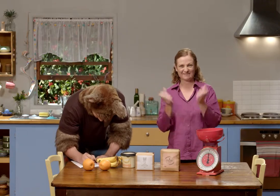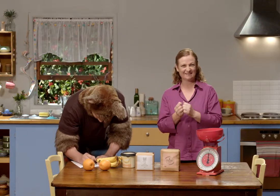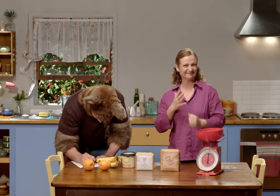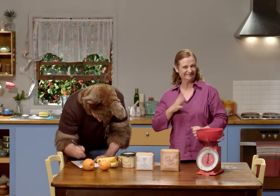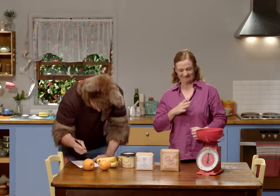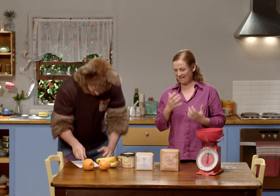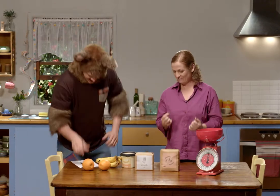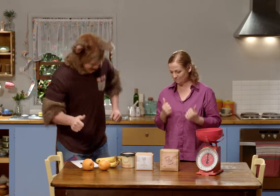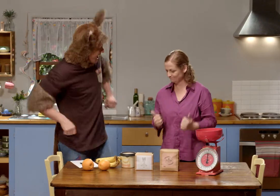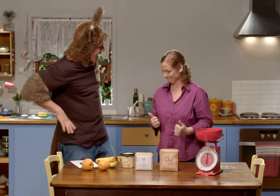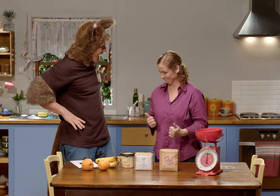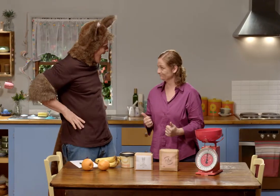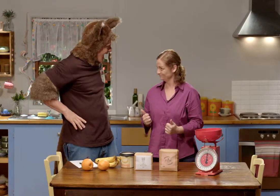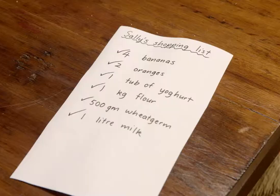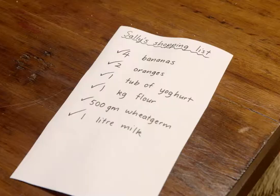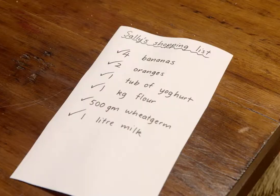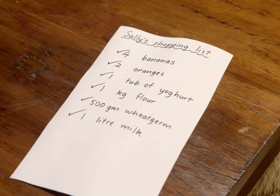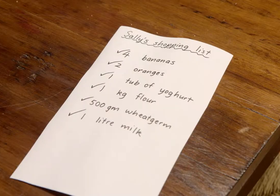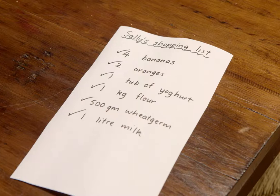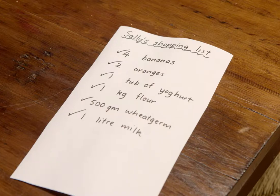I think we have everything we need.